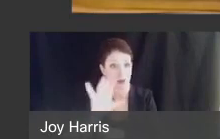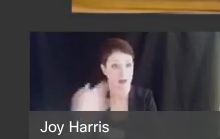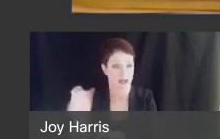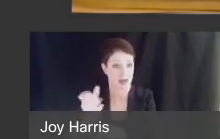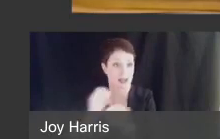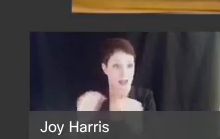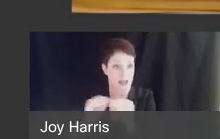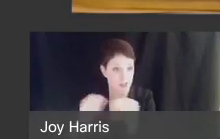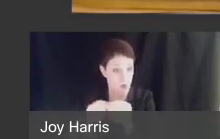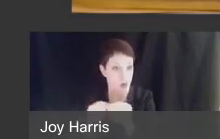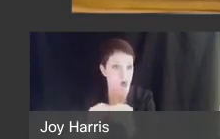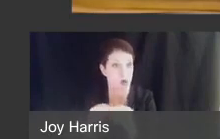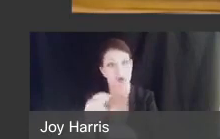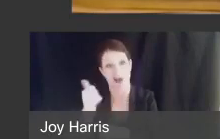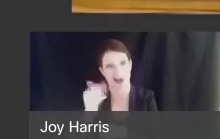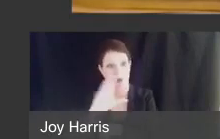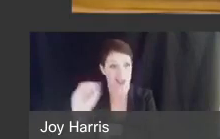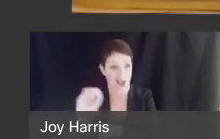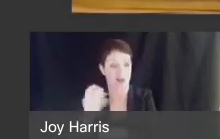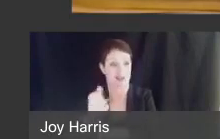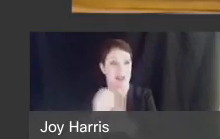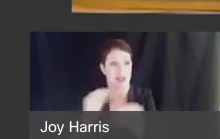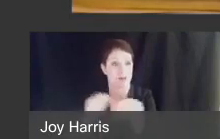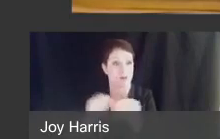counties like Montgomery County, get more of the State's allotment and she said